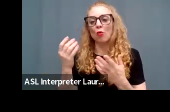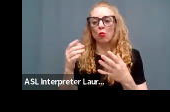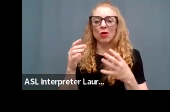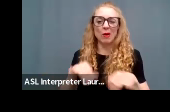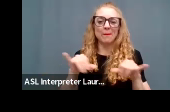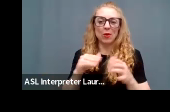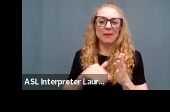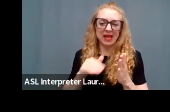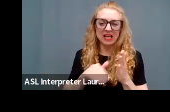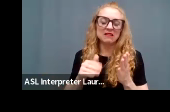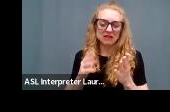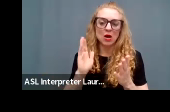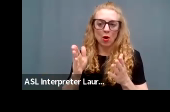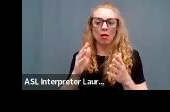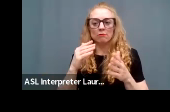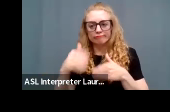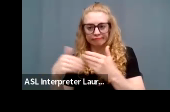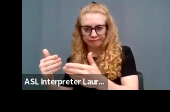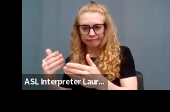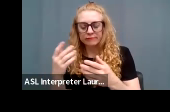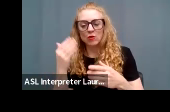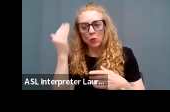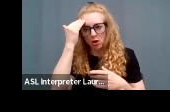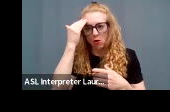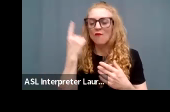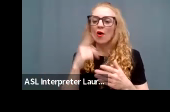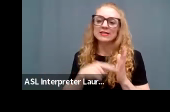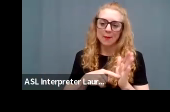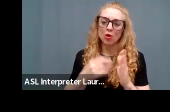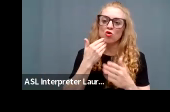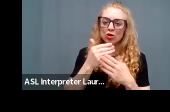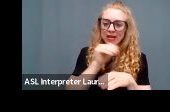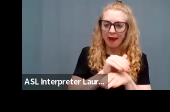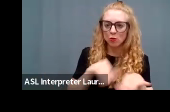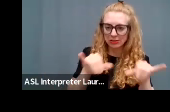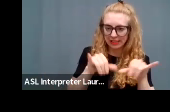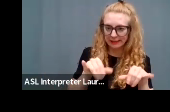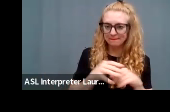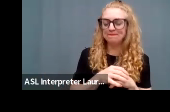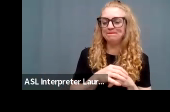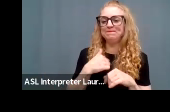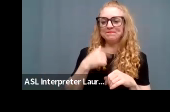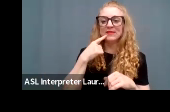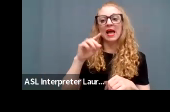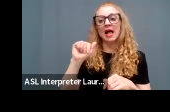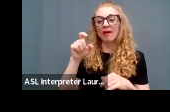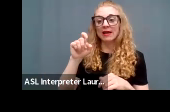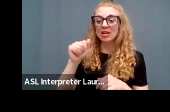and I for example have a good night routine and it when I say electric unite it will lock the